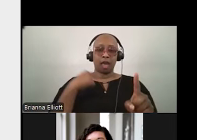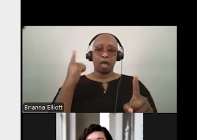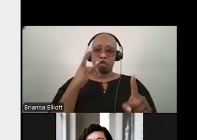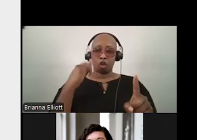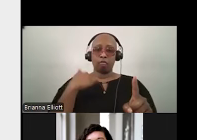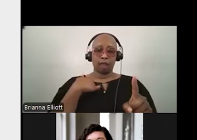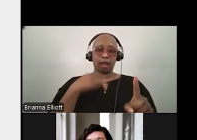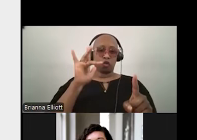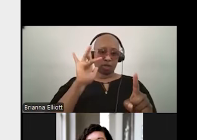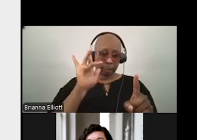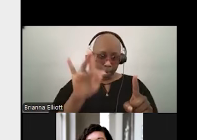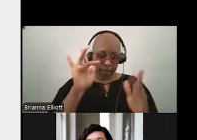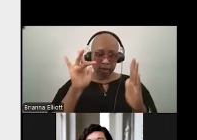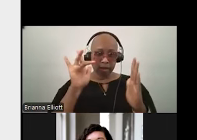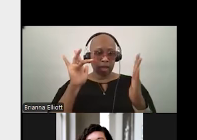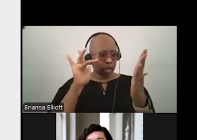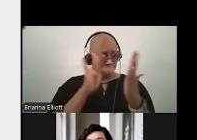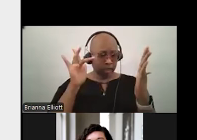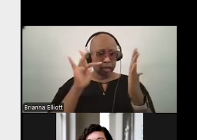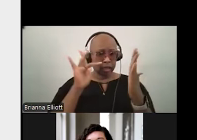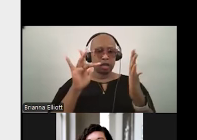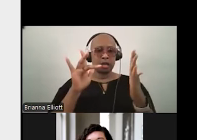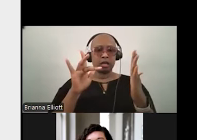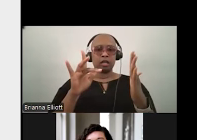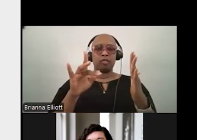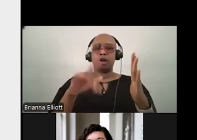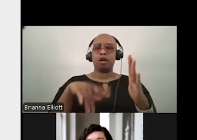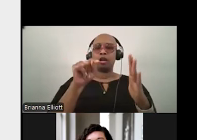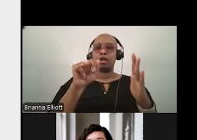as the screen reader goes through, you want it to be able to use the table of contents